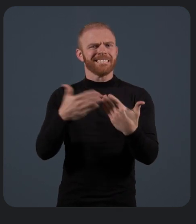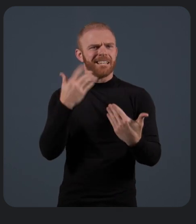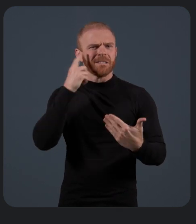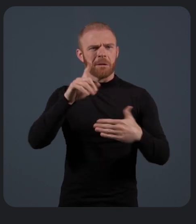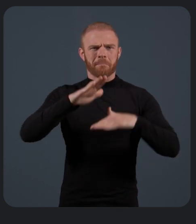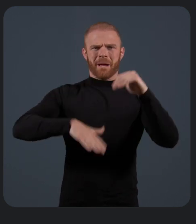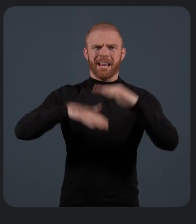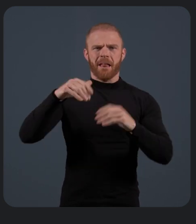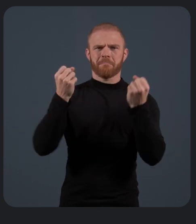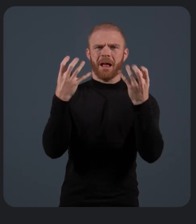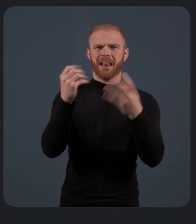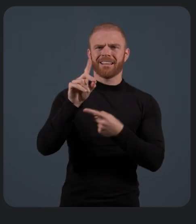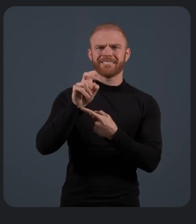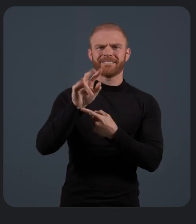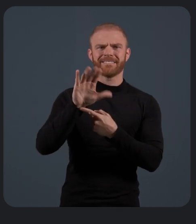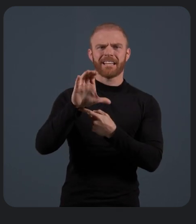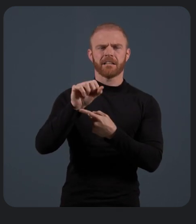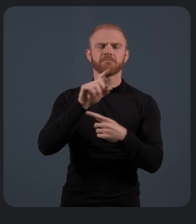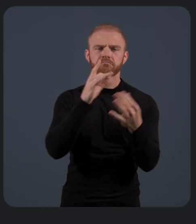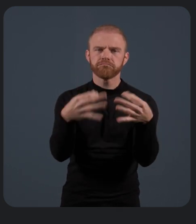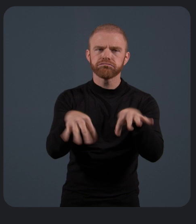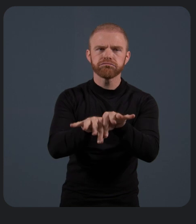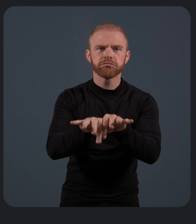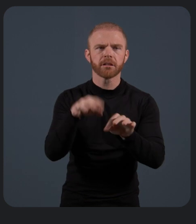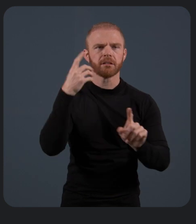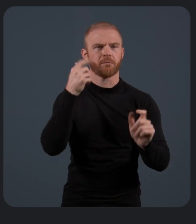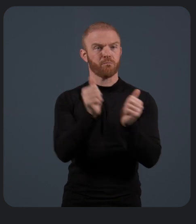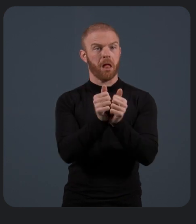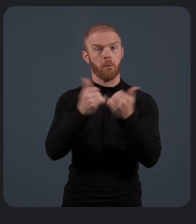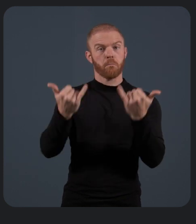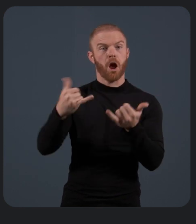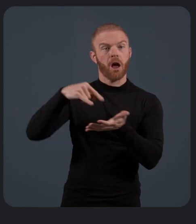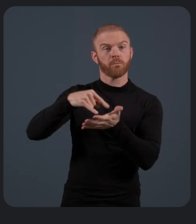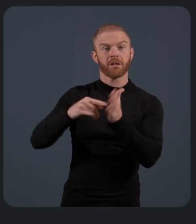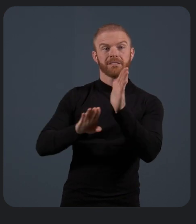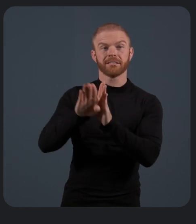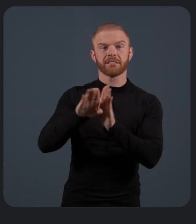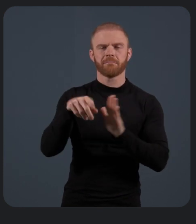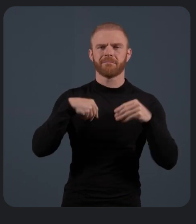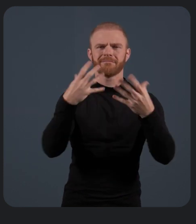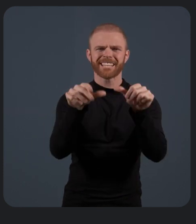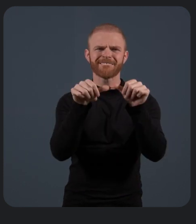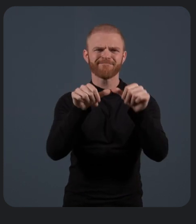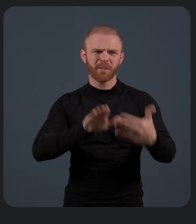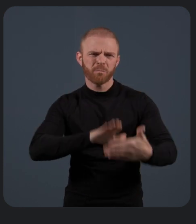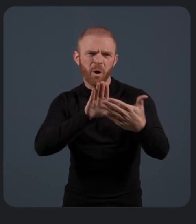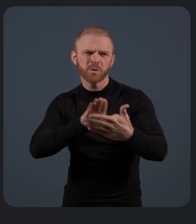is also so critical. And, with modern Android development, we give you a consistent approach for development